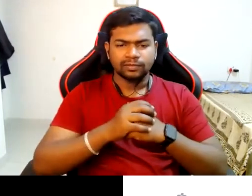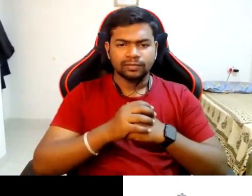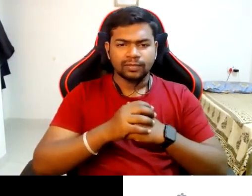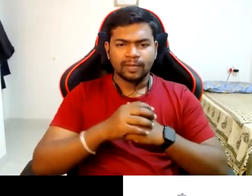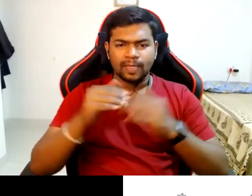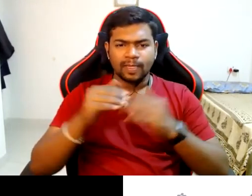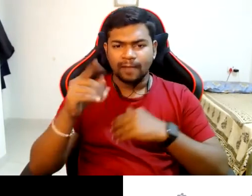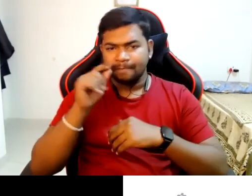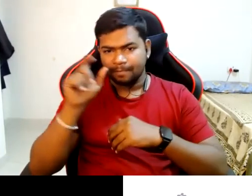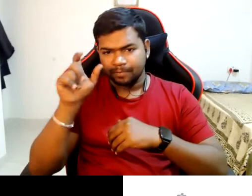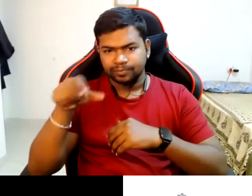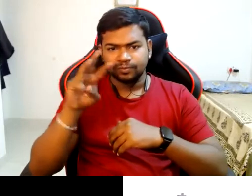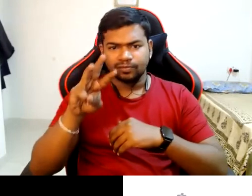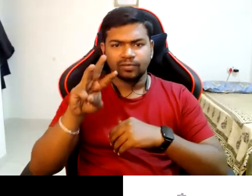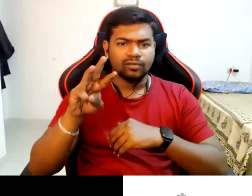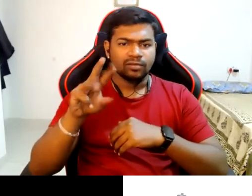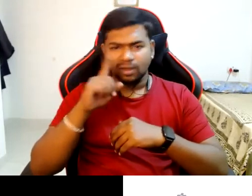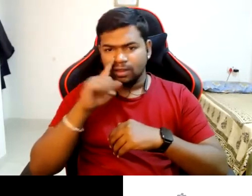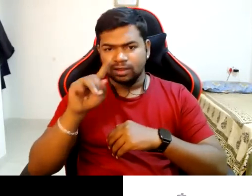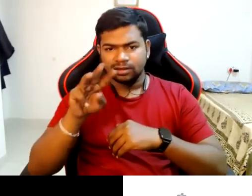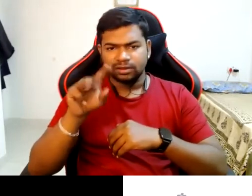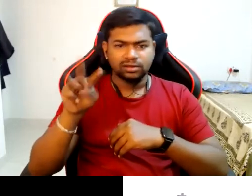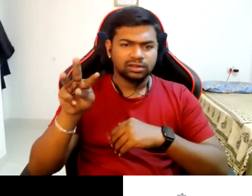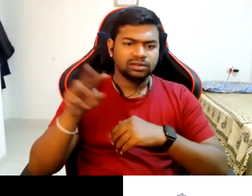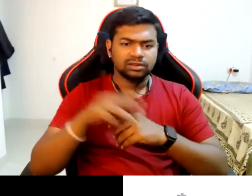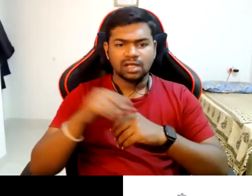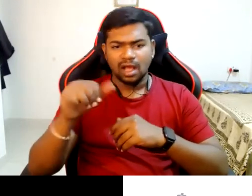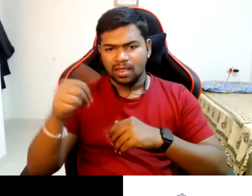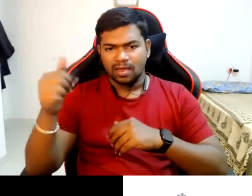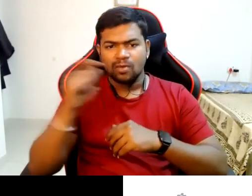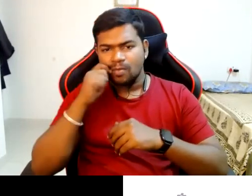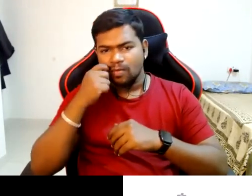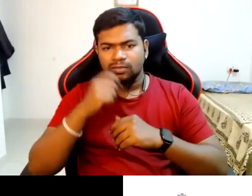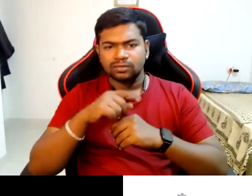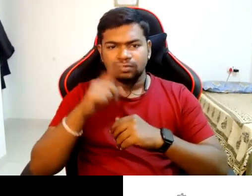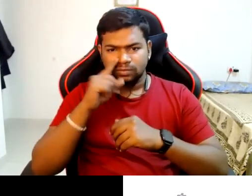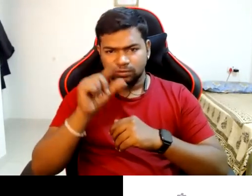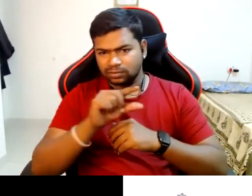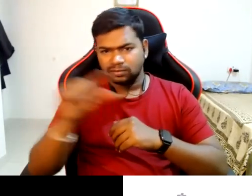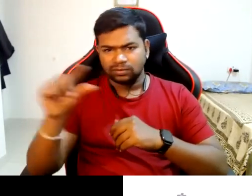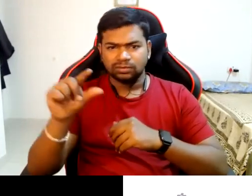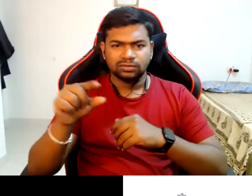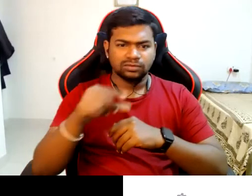13 girl and the rest were the boys and 13 and the 13 girls used to sit on the front row.